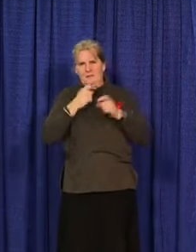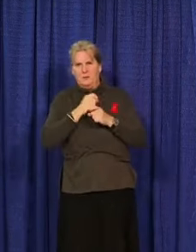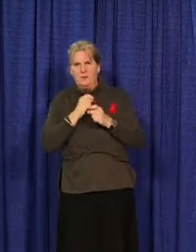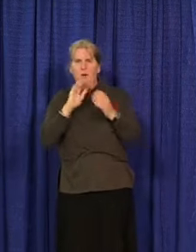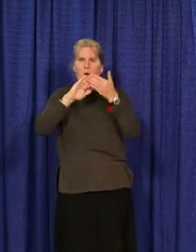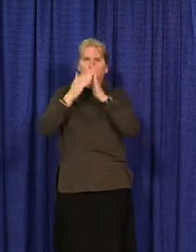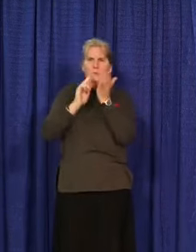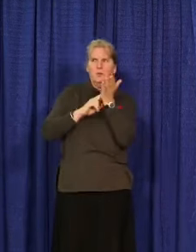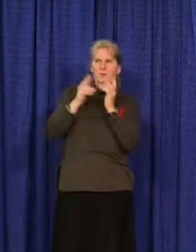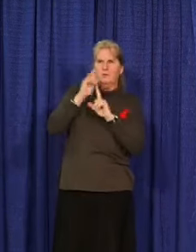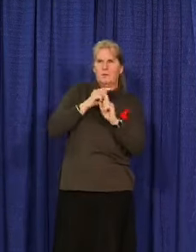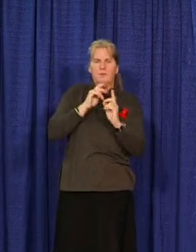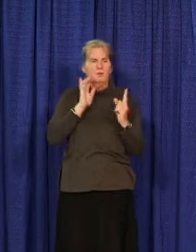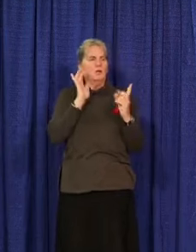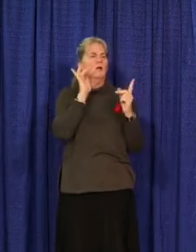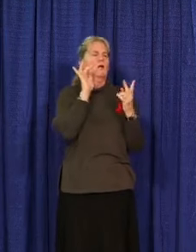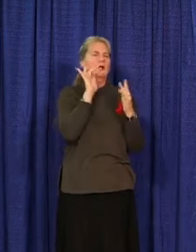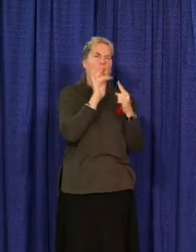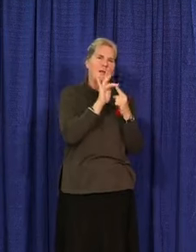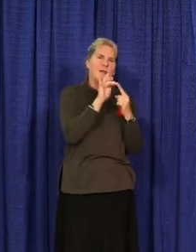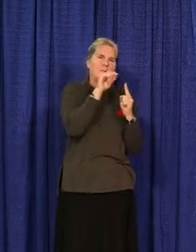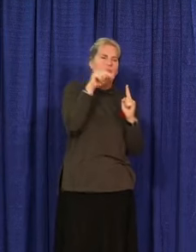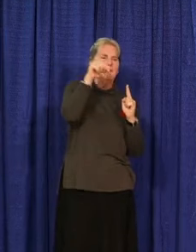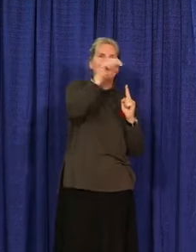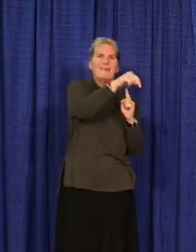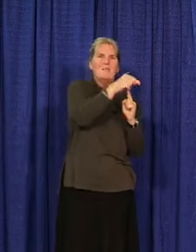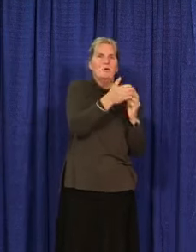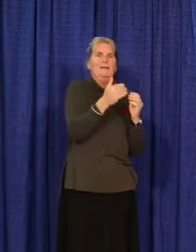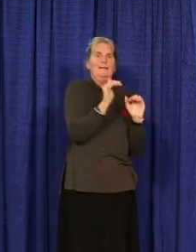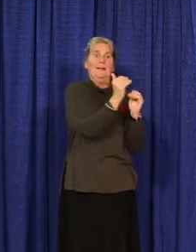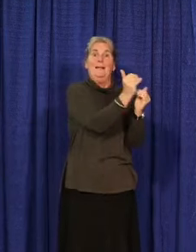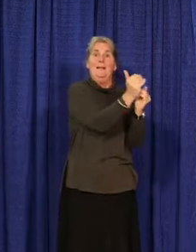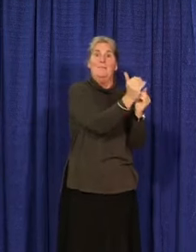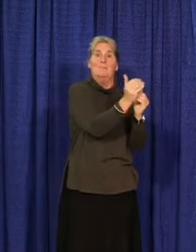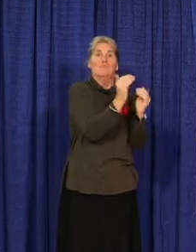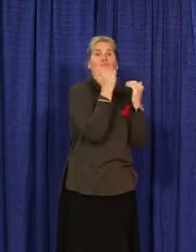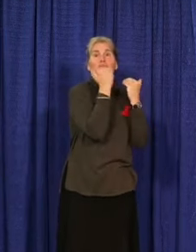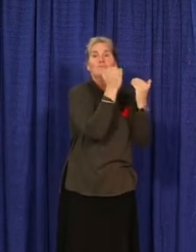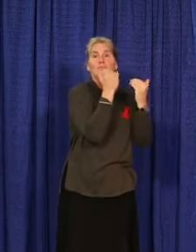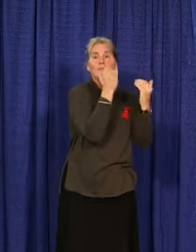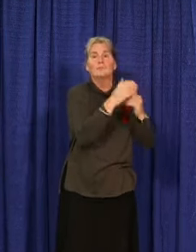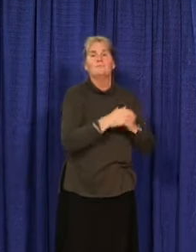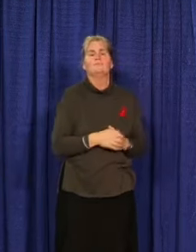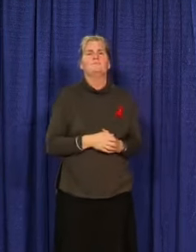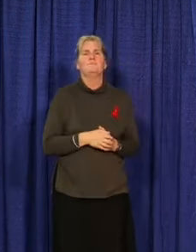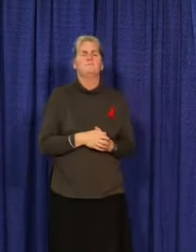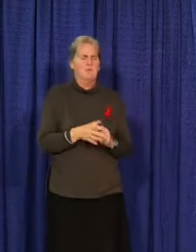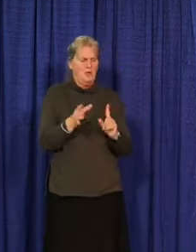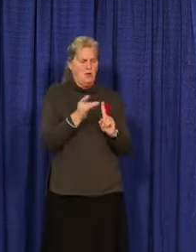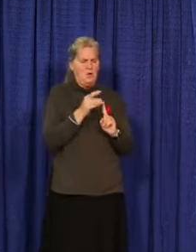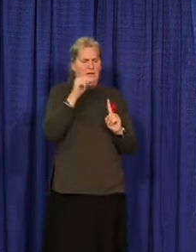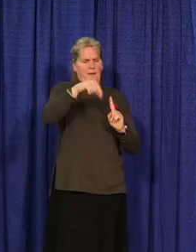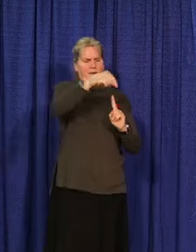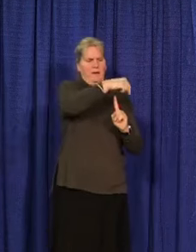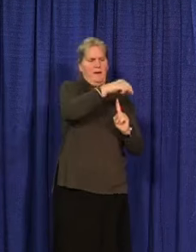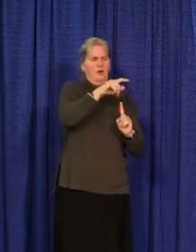control or community nursing who do the actual tracing. I do want to further touch on contact tracing and how it